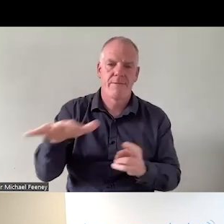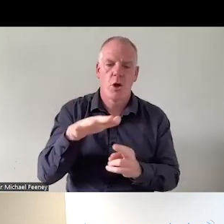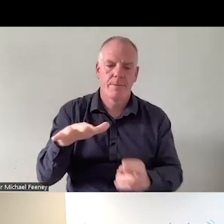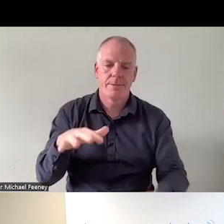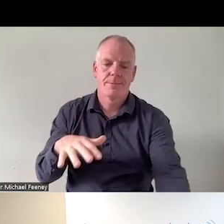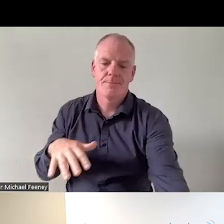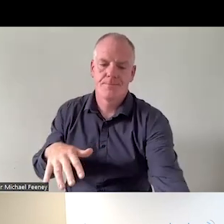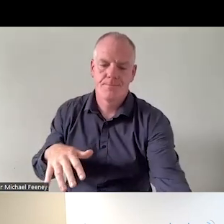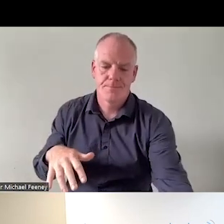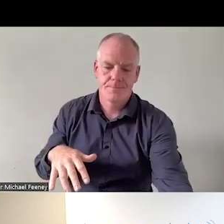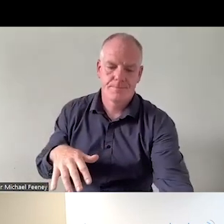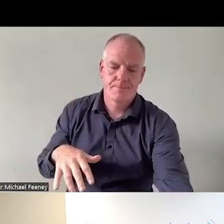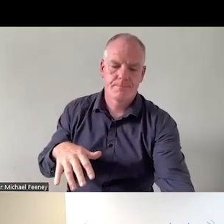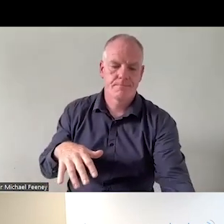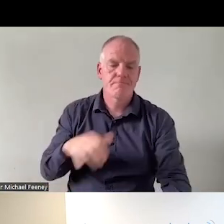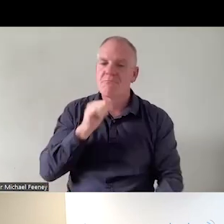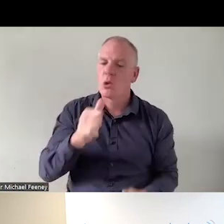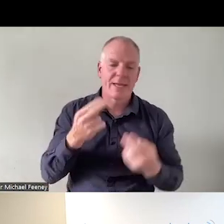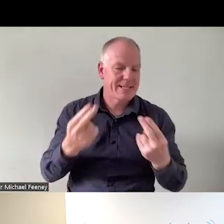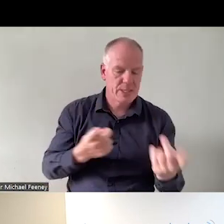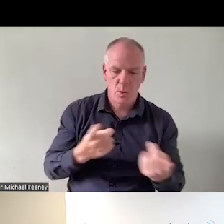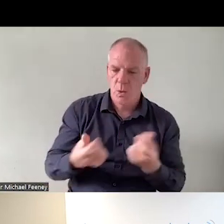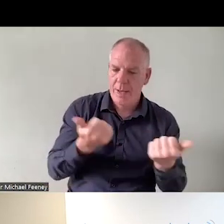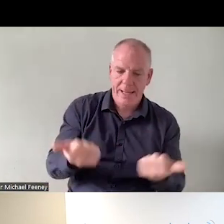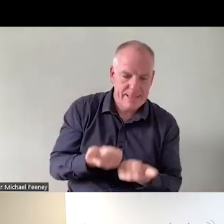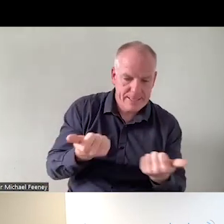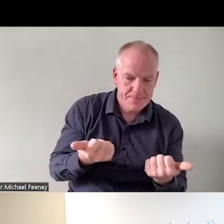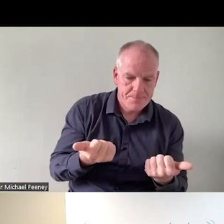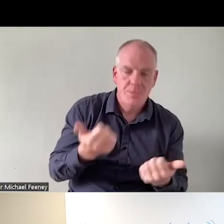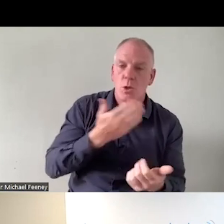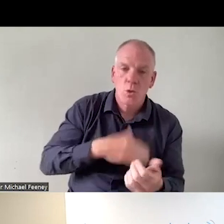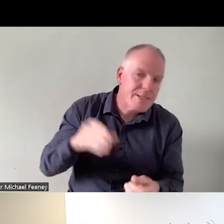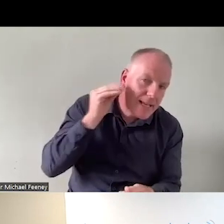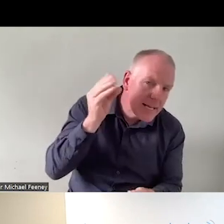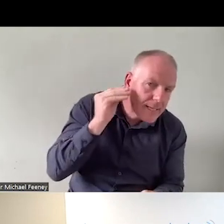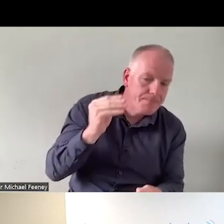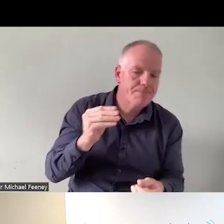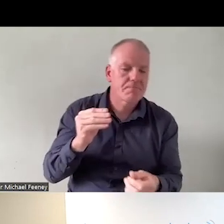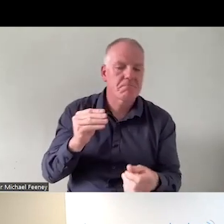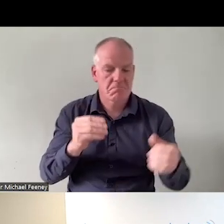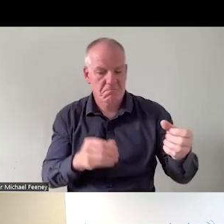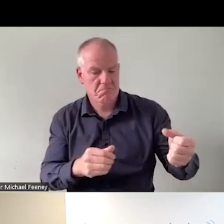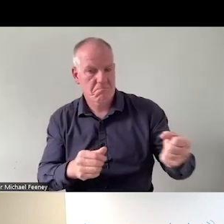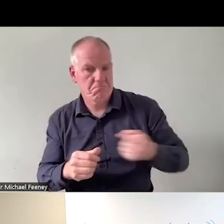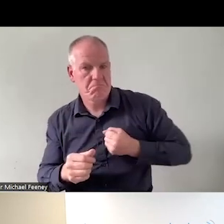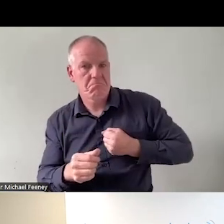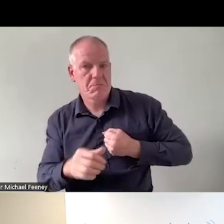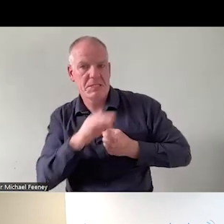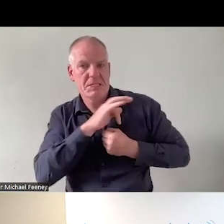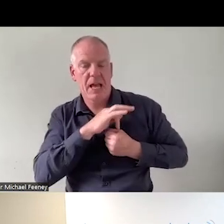So, they don't have to do anything, as far as being a listener. They can just put the receiver onto them or carry it on a neck lanyard,